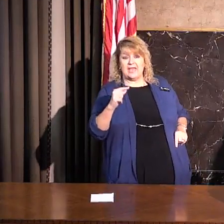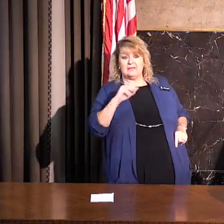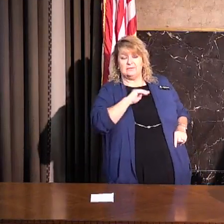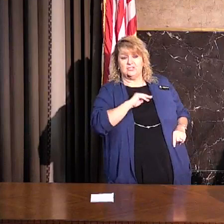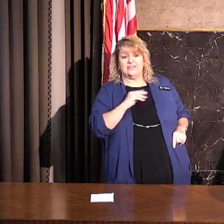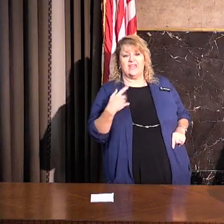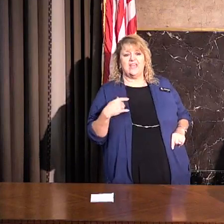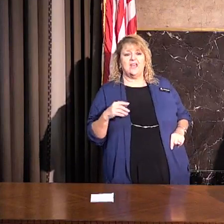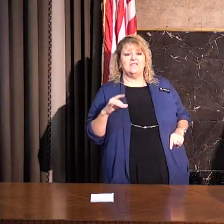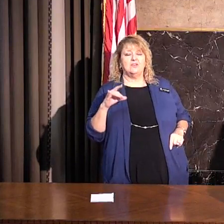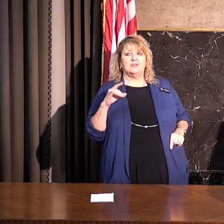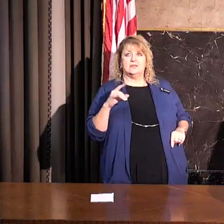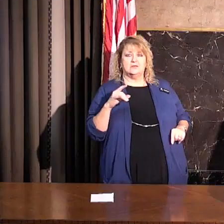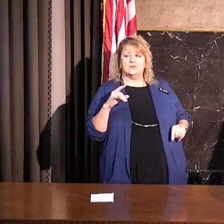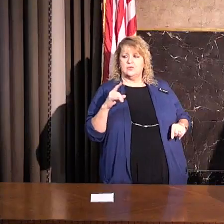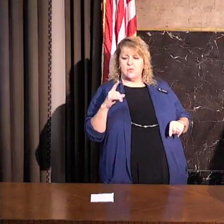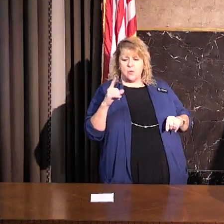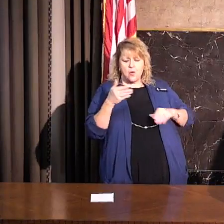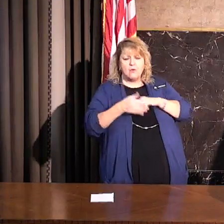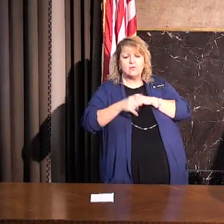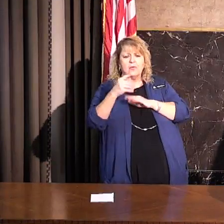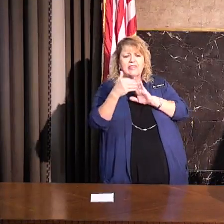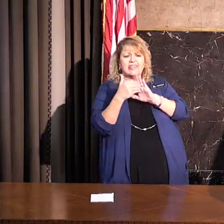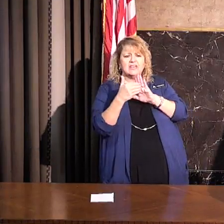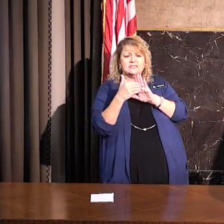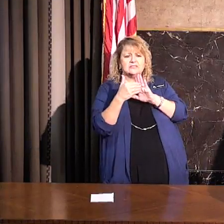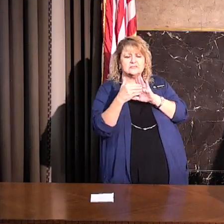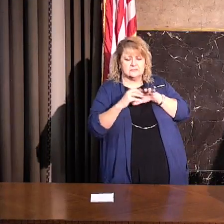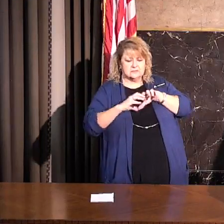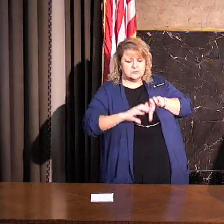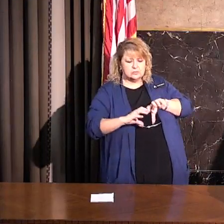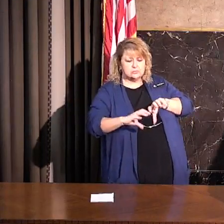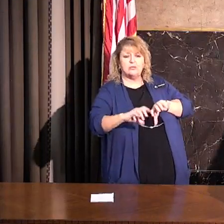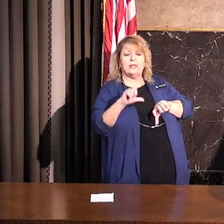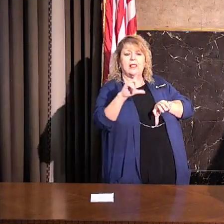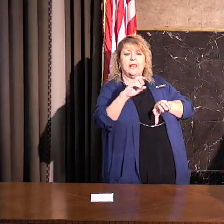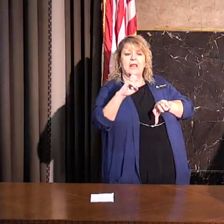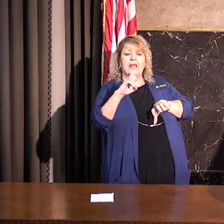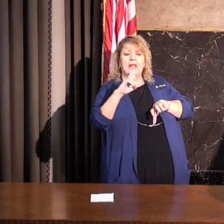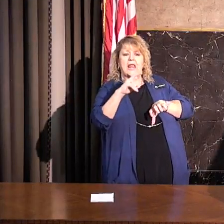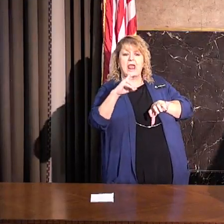sacks have been uh placed into the burrito levy uh to fill